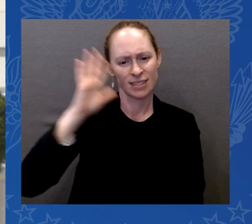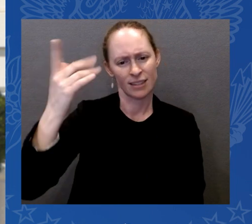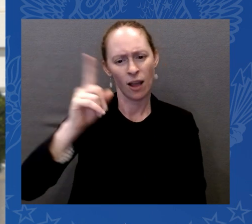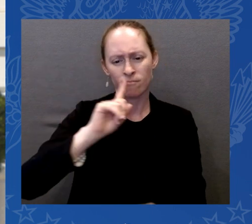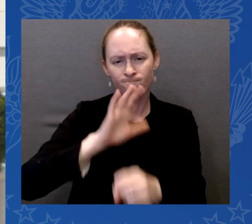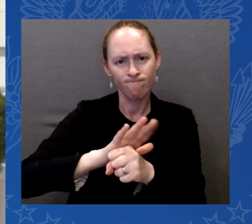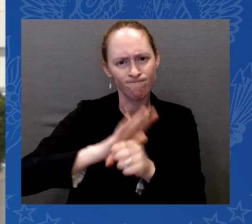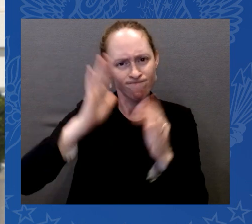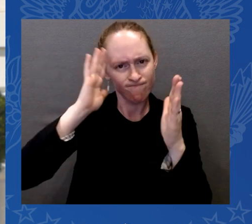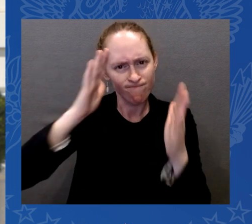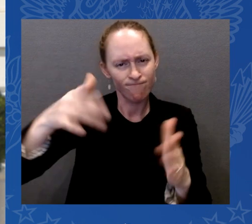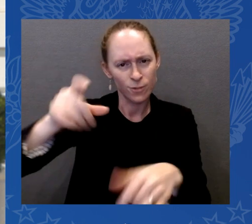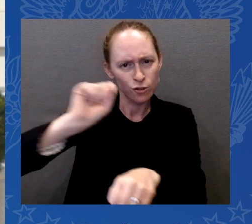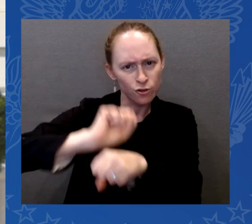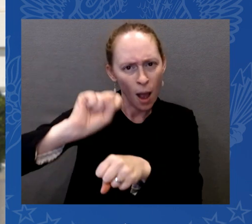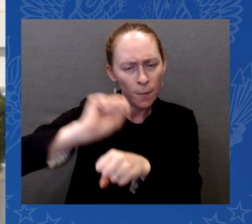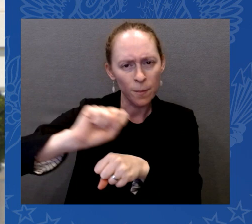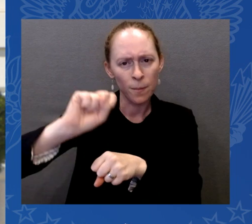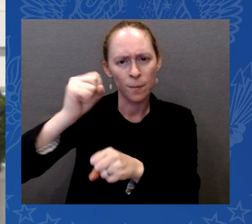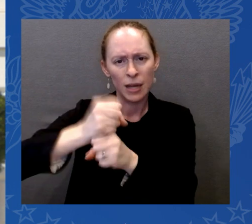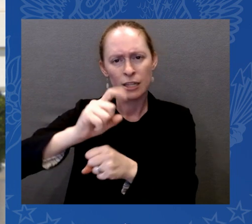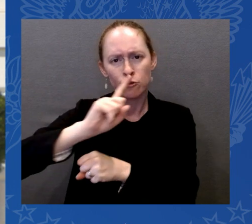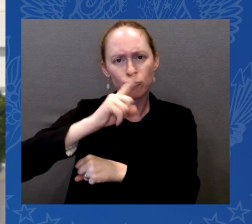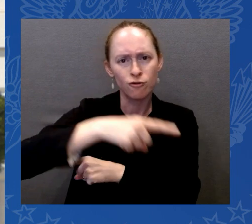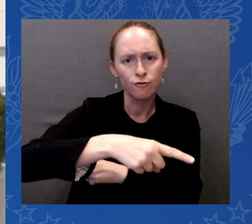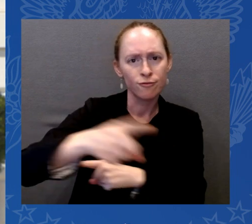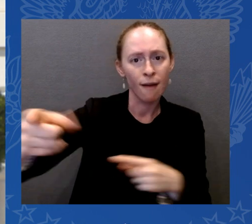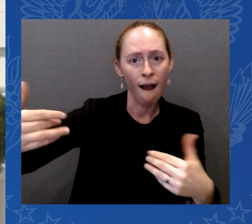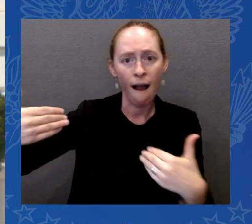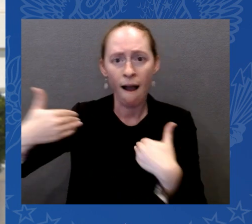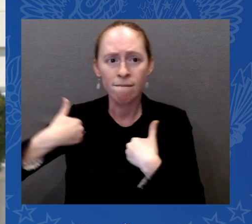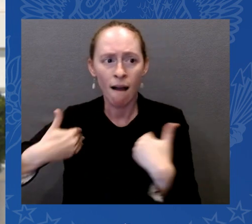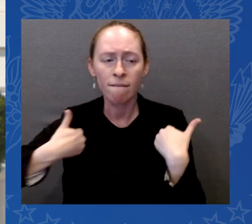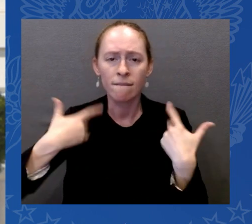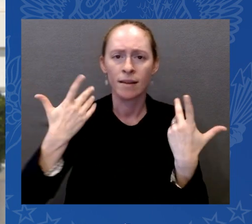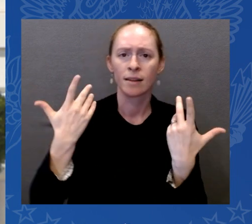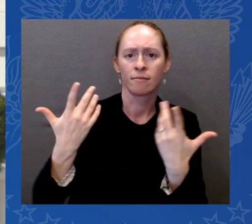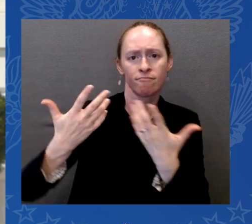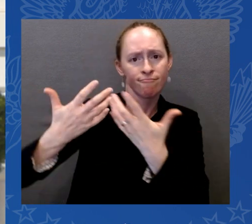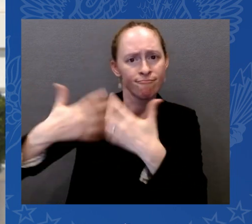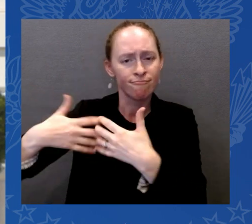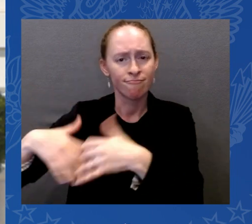Two years later, I think we all can agree. Promises were made and promises were kept.